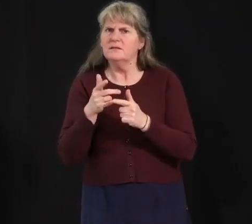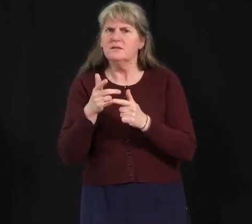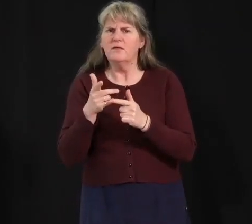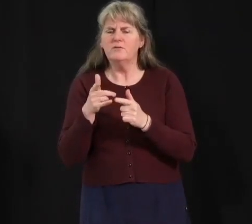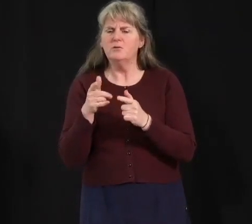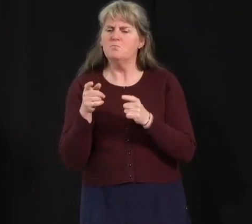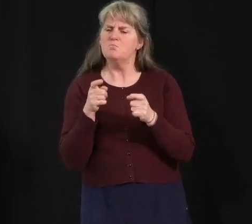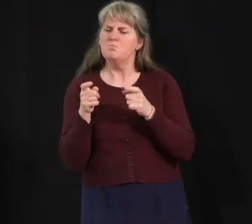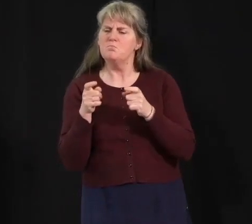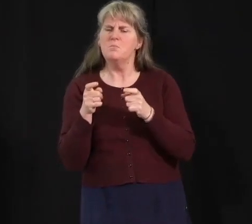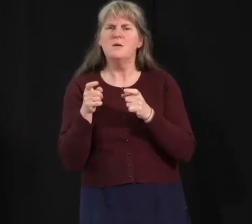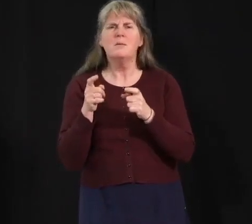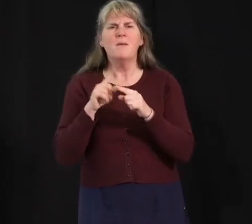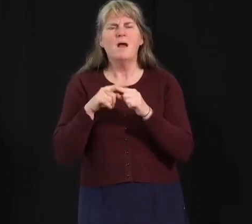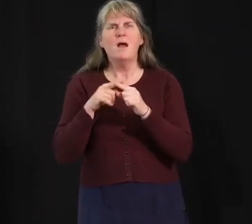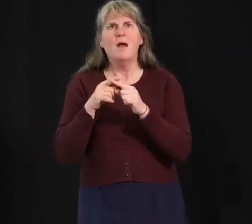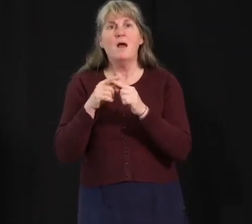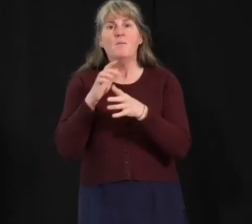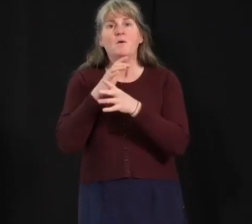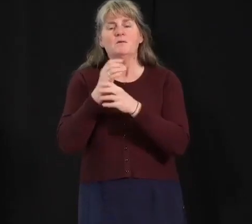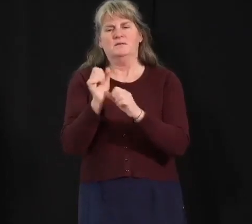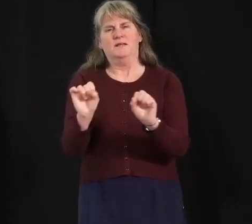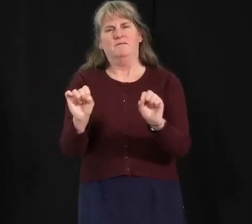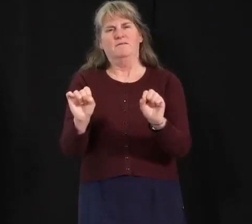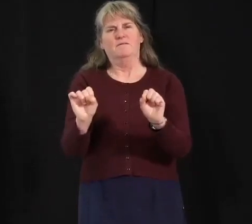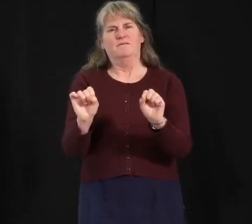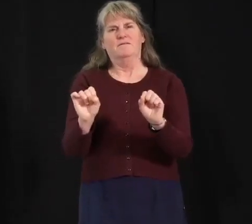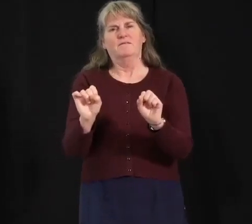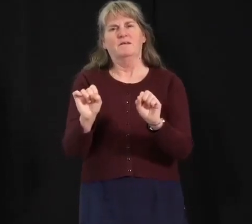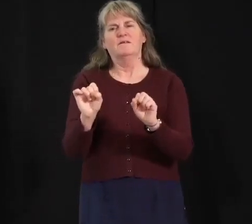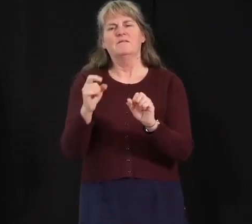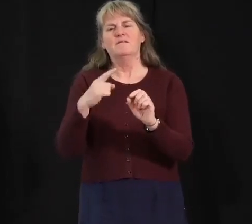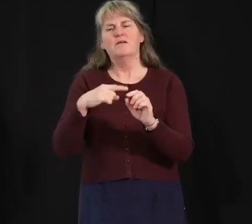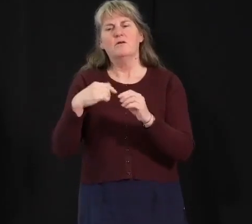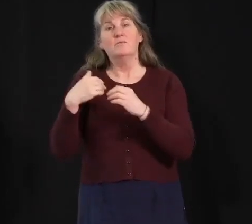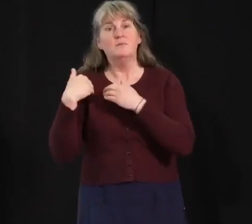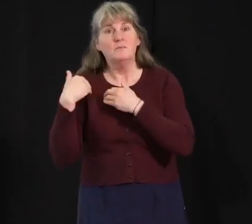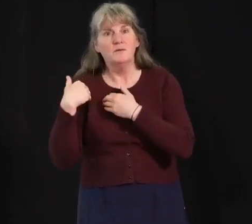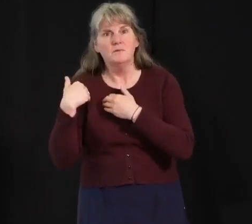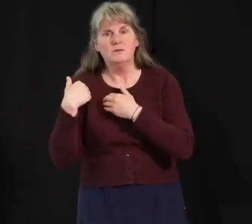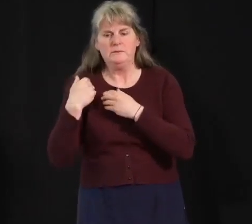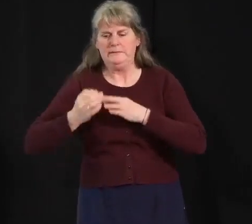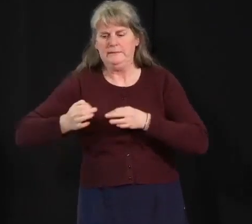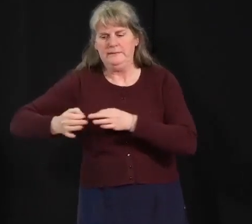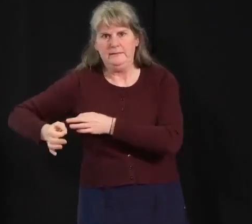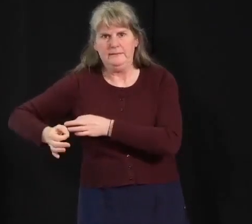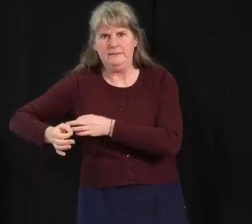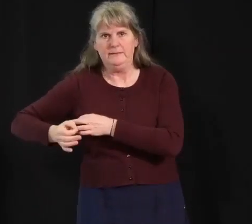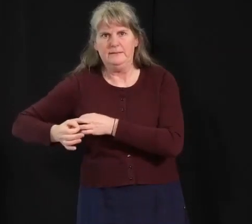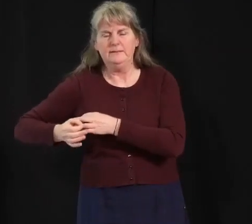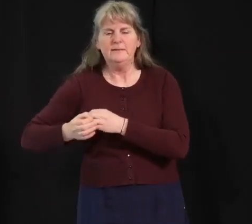remain in a very good position to react to outbreaks, that we have that ongoing capacity, and